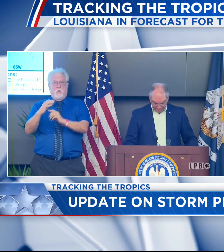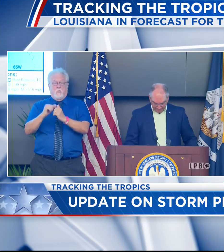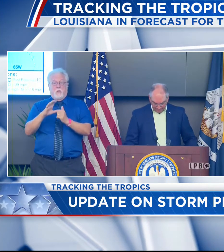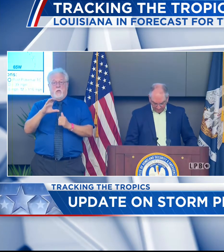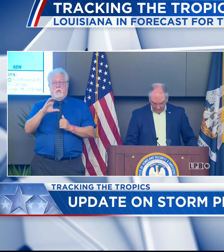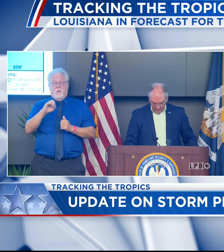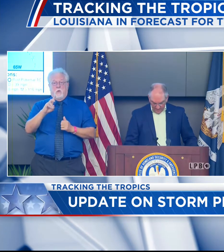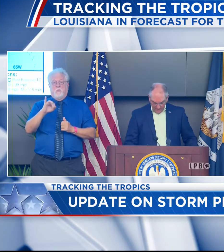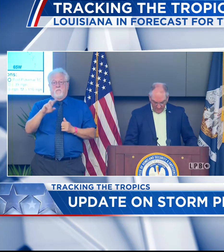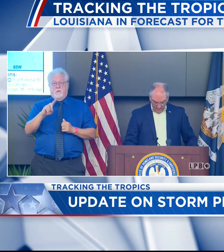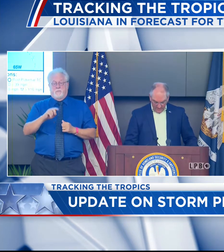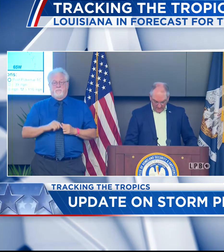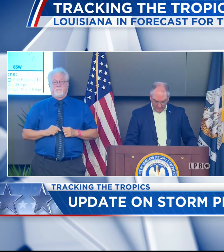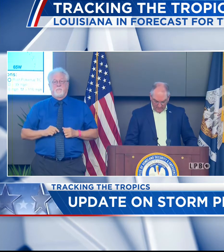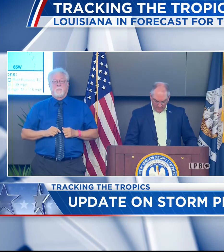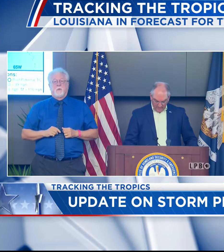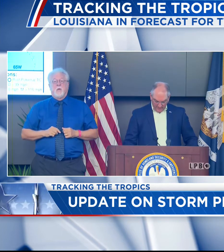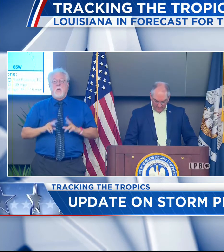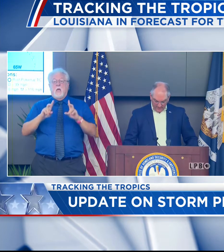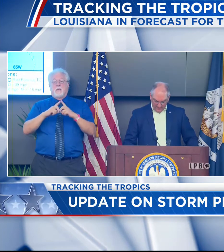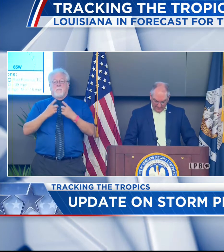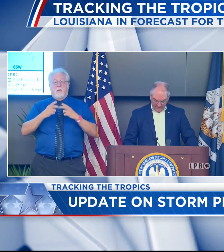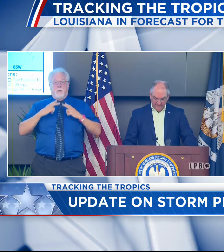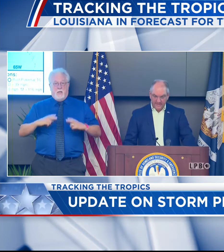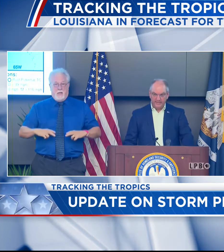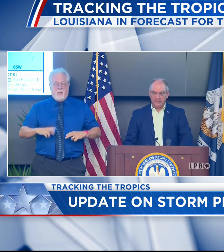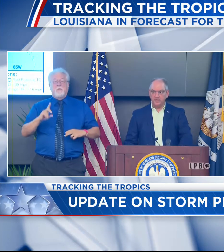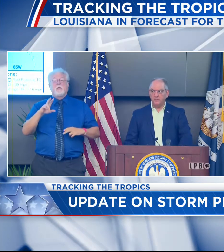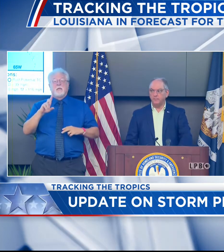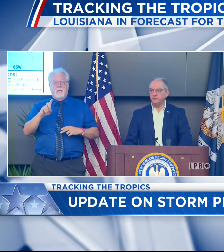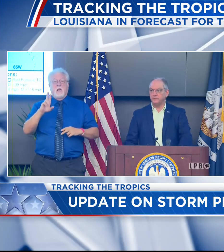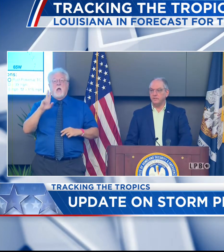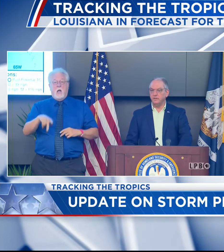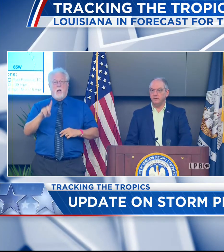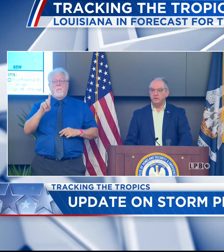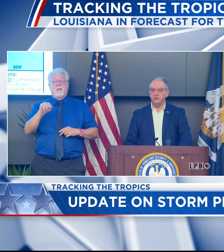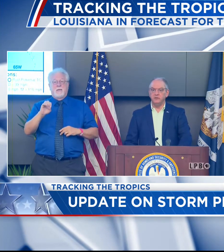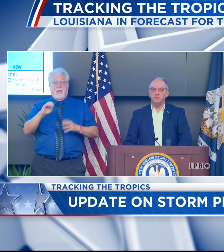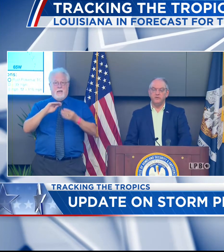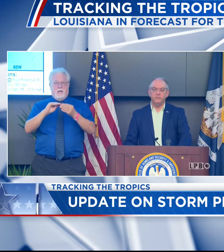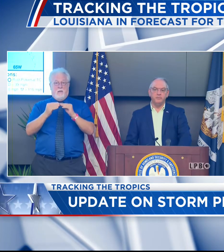AS SOON AS POSSIBLE. CERTAINLY, IF YOU'RE SYMPTOMATIC OR HAVE BEEN EXPOSED TO SOMEONE